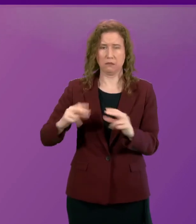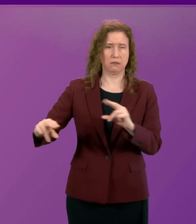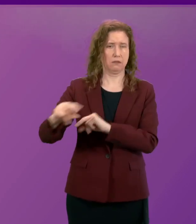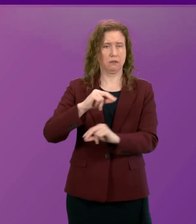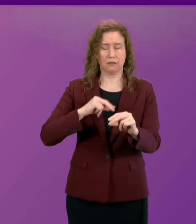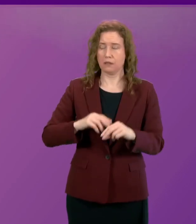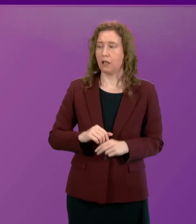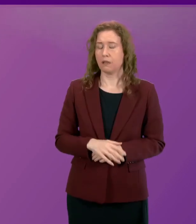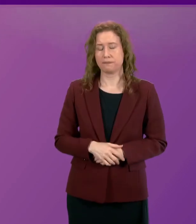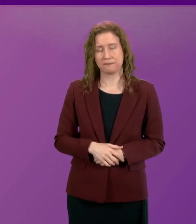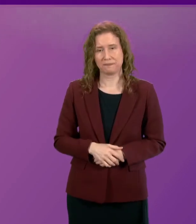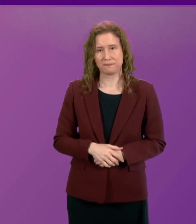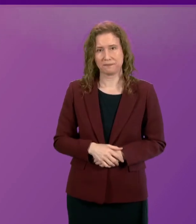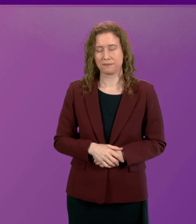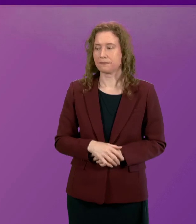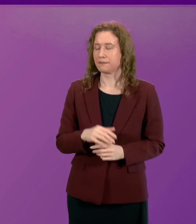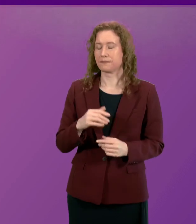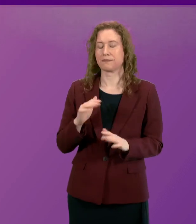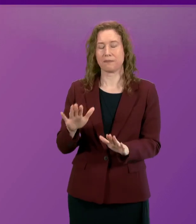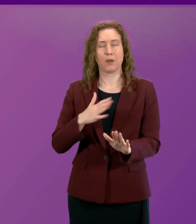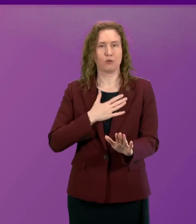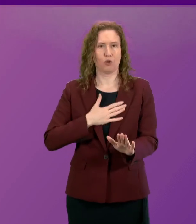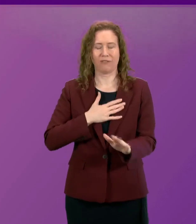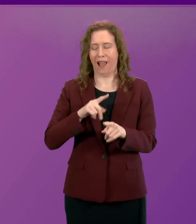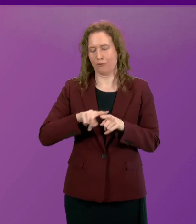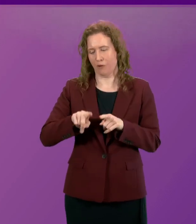Thank you, members. I will try to stop laughing for a minute.